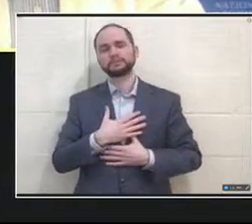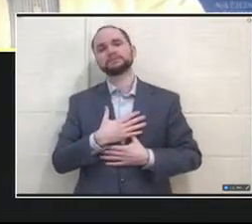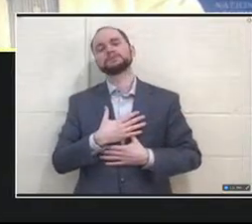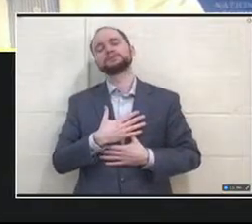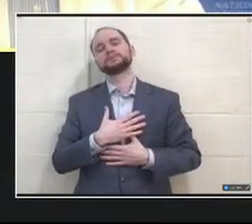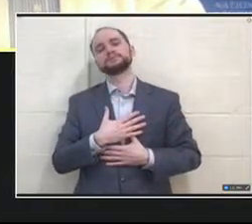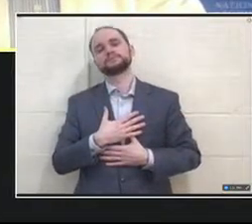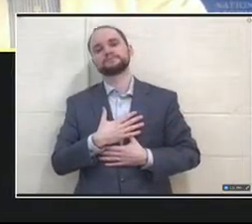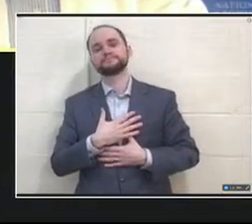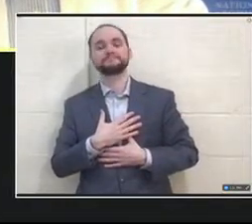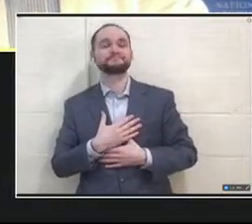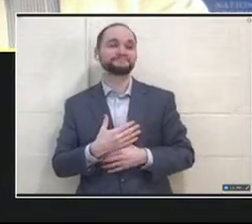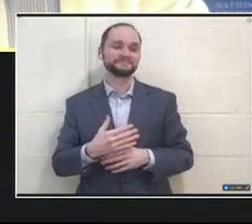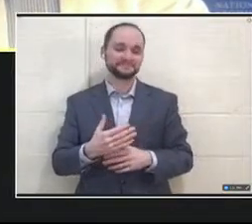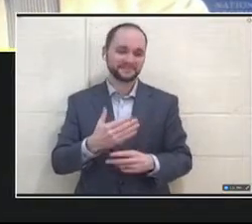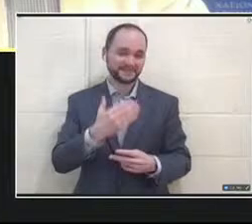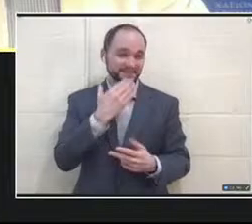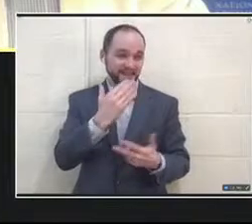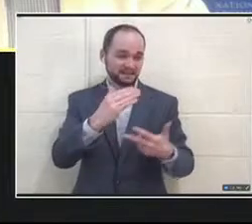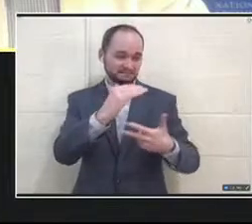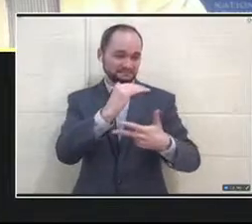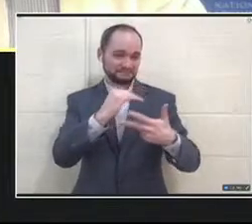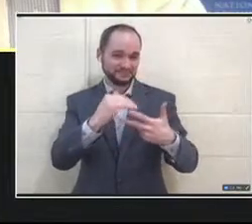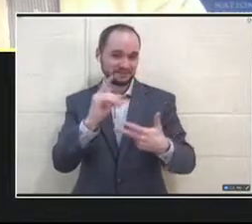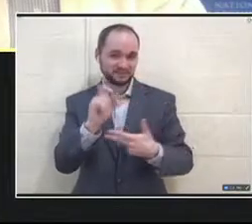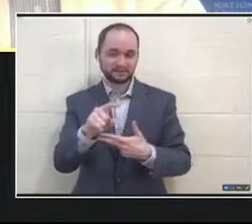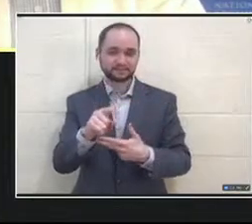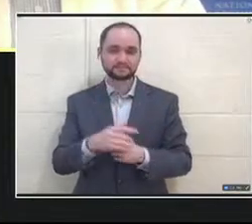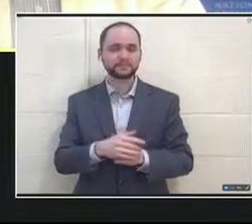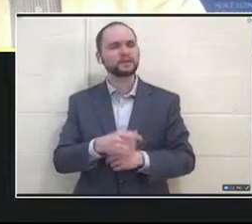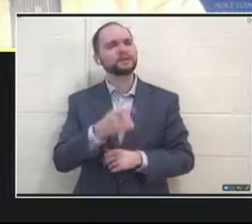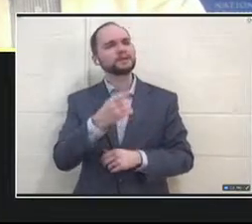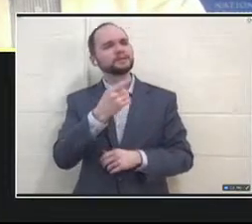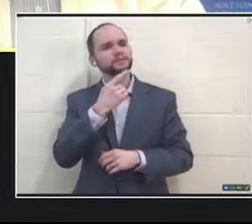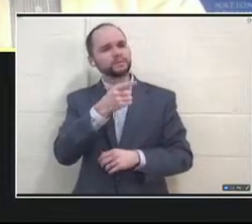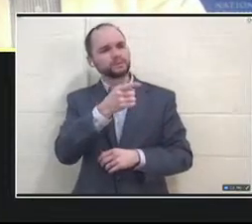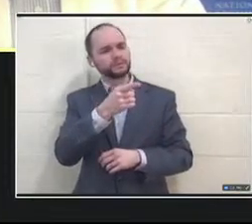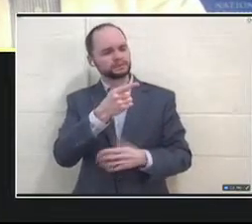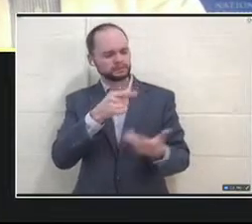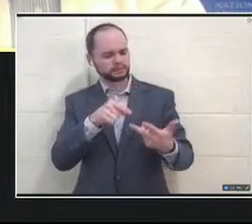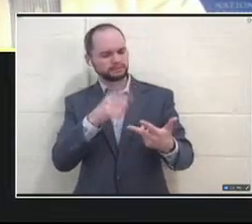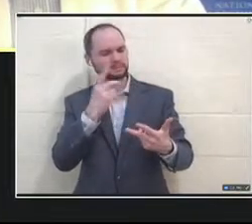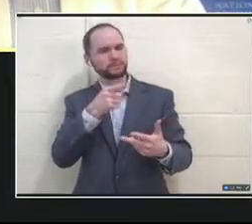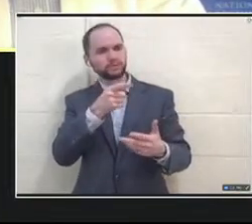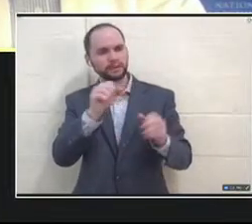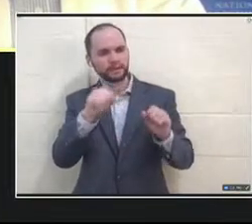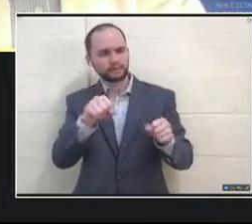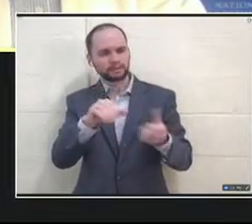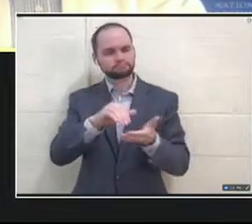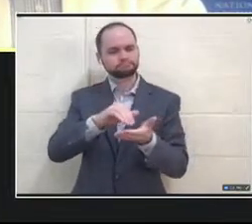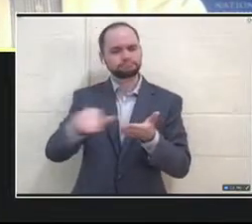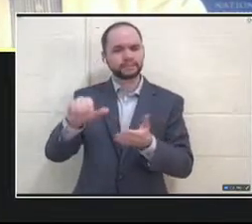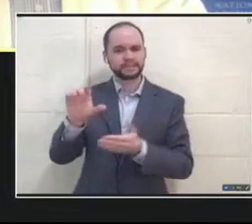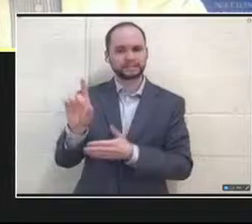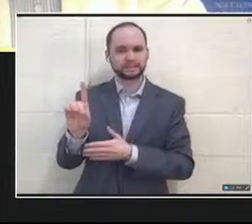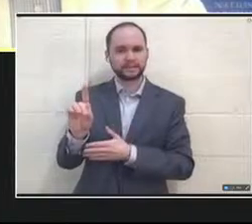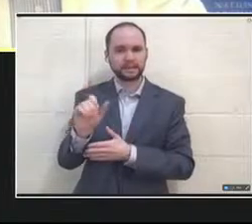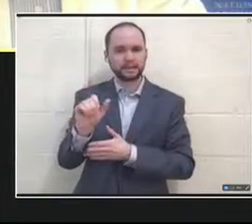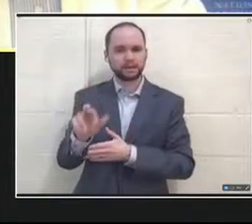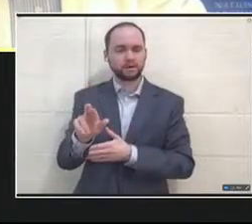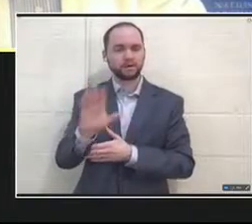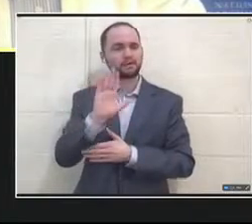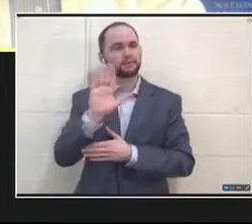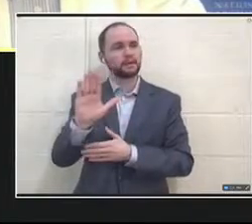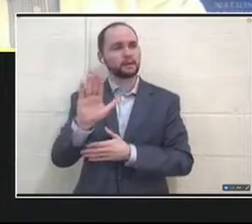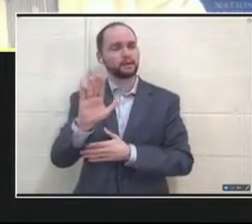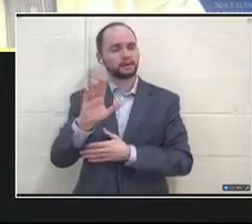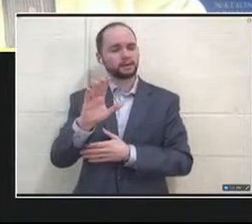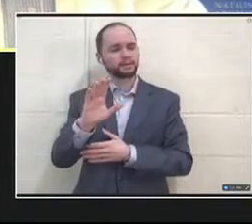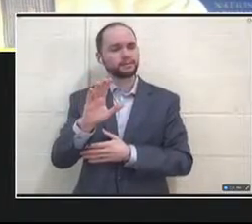It said that you were able to forgive the DAR for what they did. Is that the case? Did you reconcile